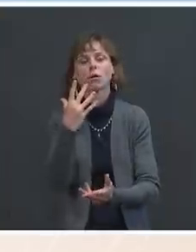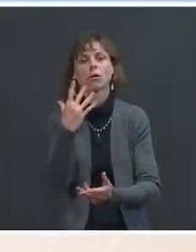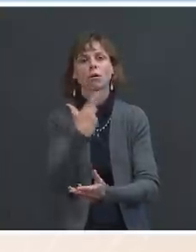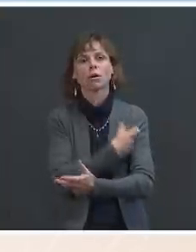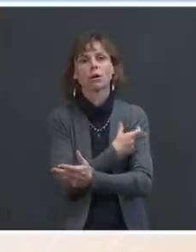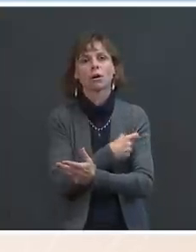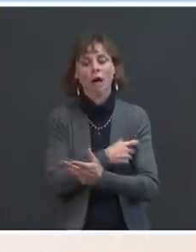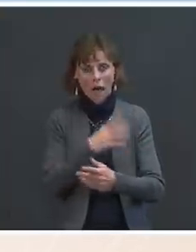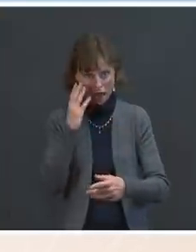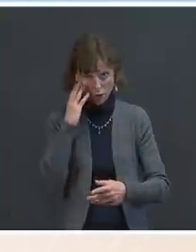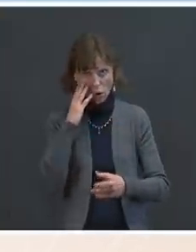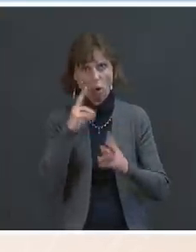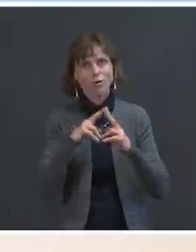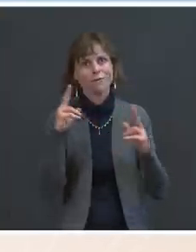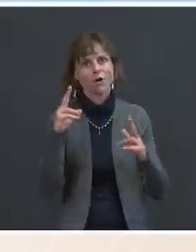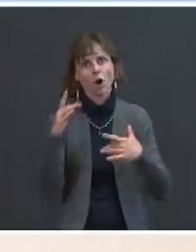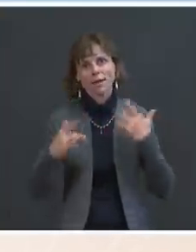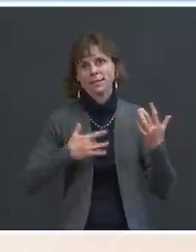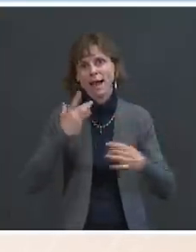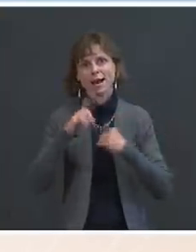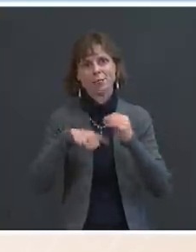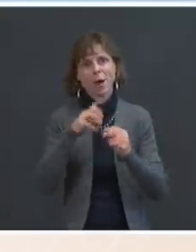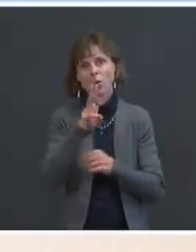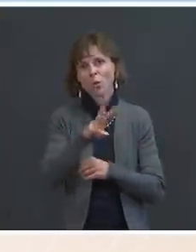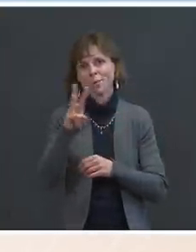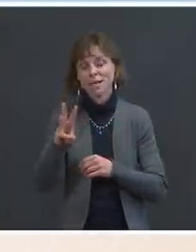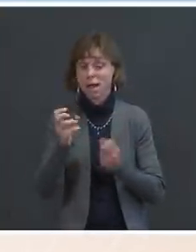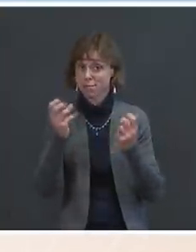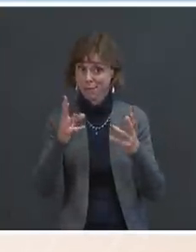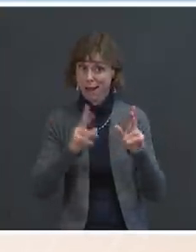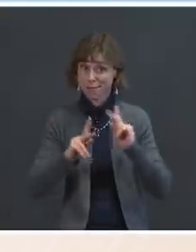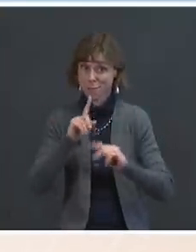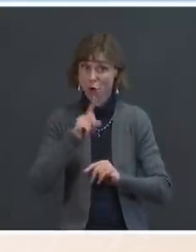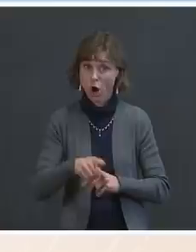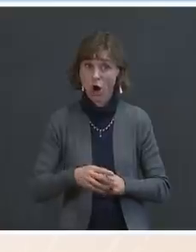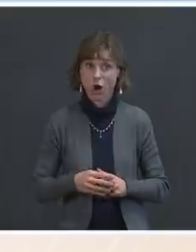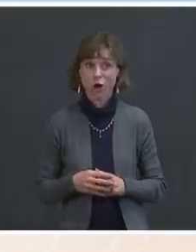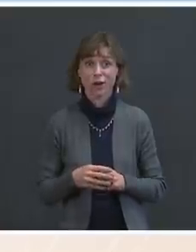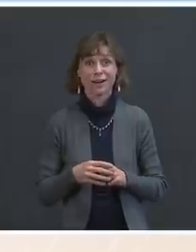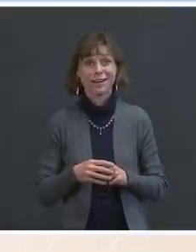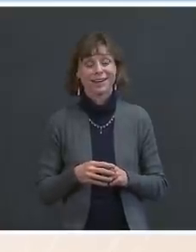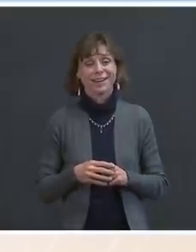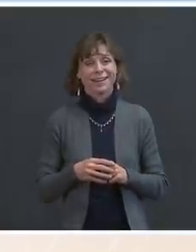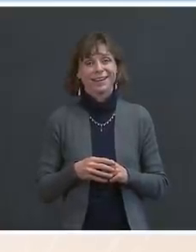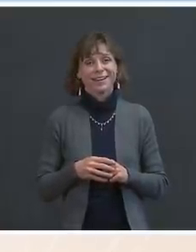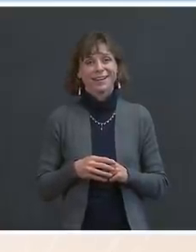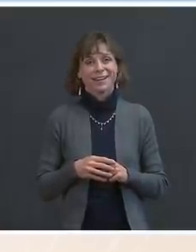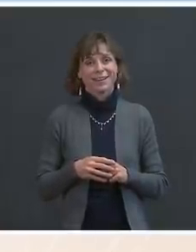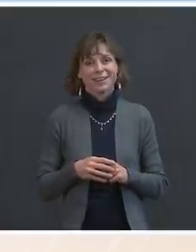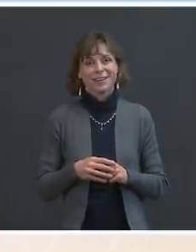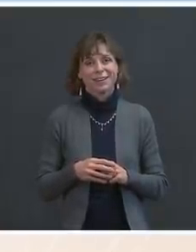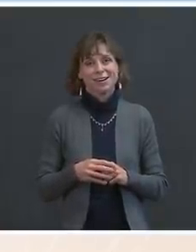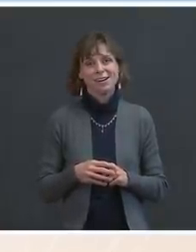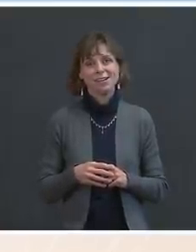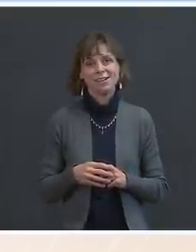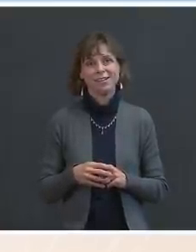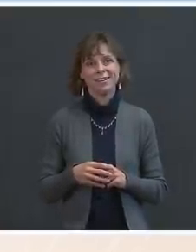I know you are very excited about the website, which many people are. You know, I would say, you know, as you know,